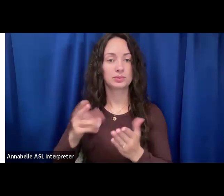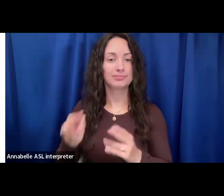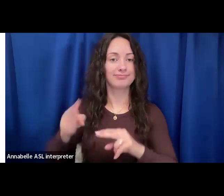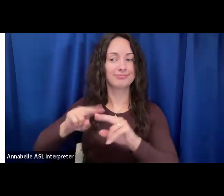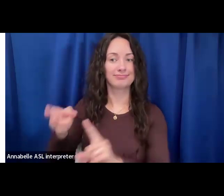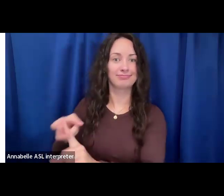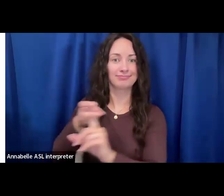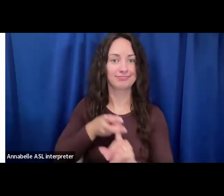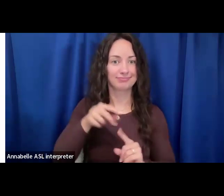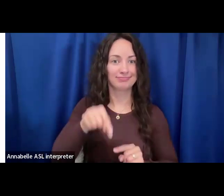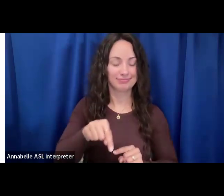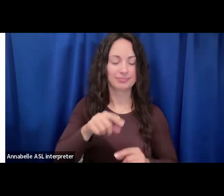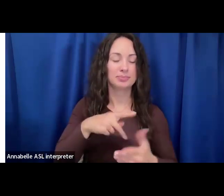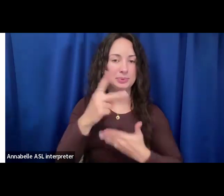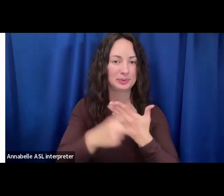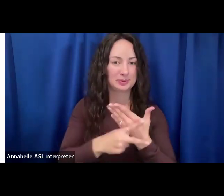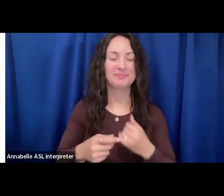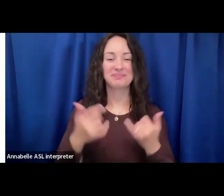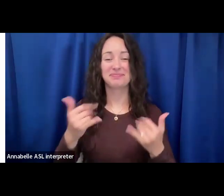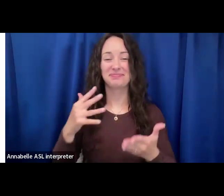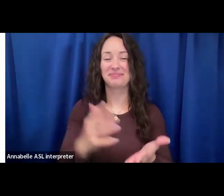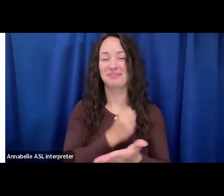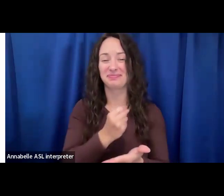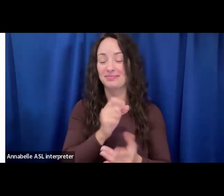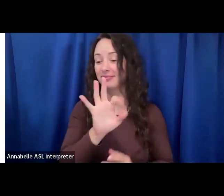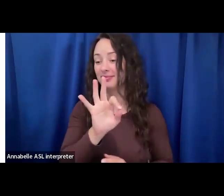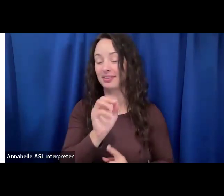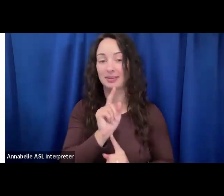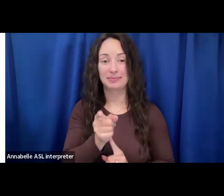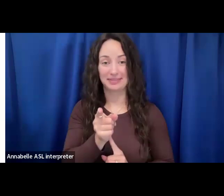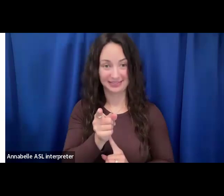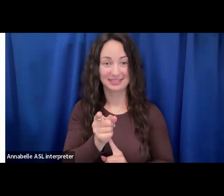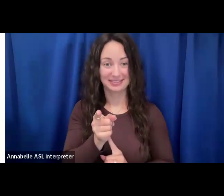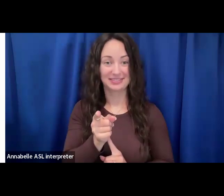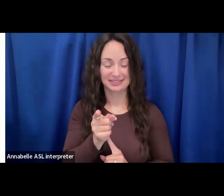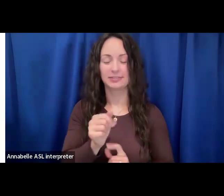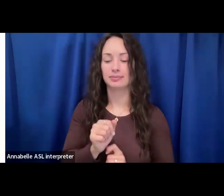we're going to spend our 90 minutes together. First we will hear from a panel of current and